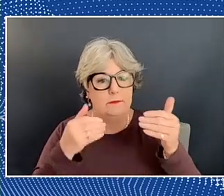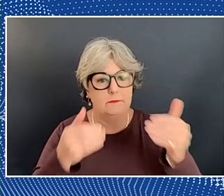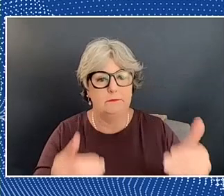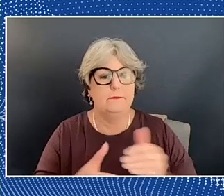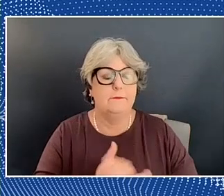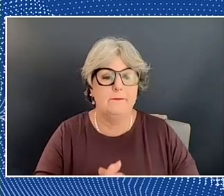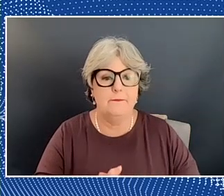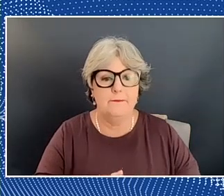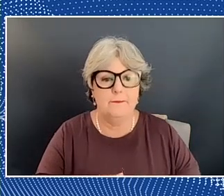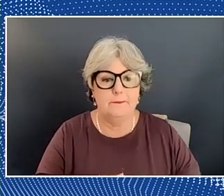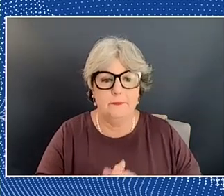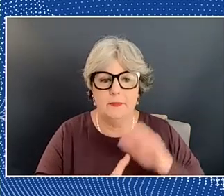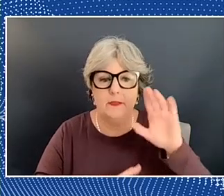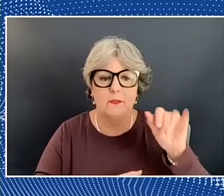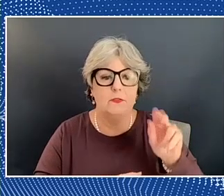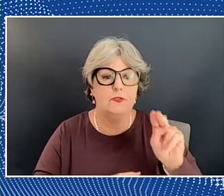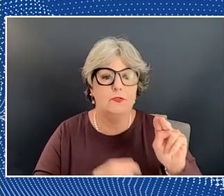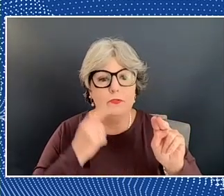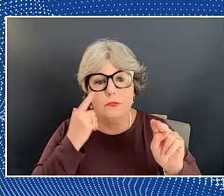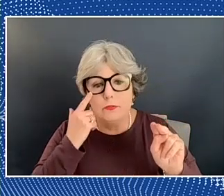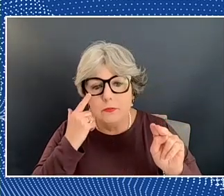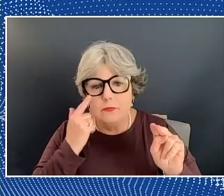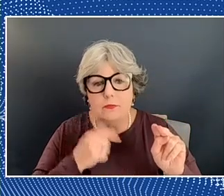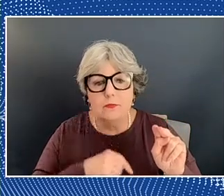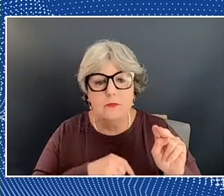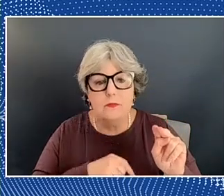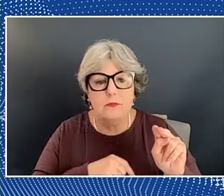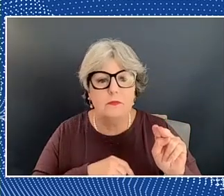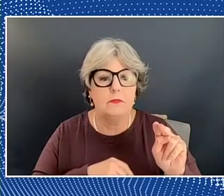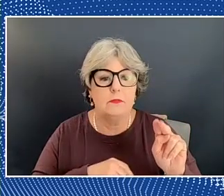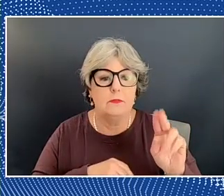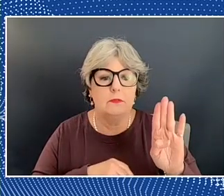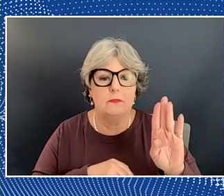Hello. My name is John Burkey. I'm with Burkey Capital.